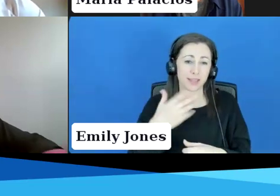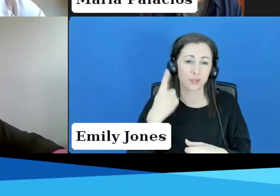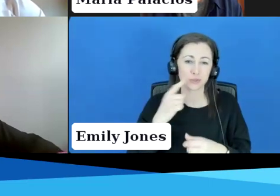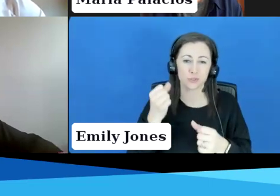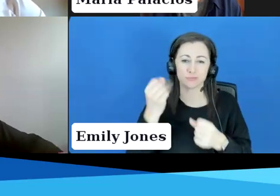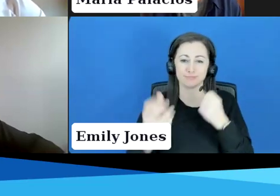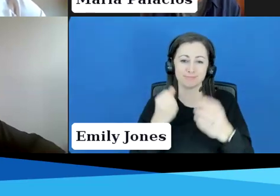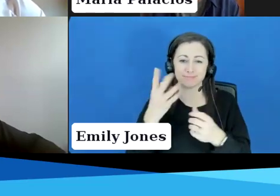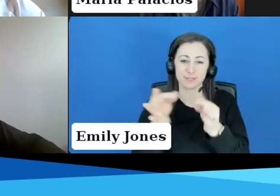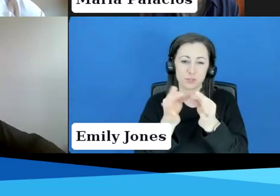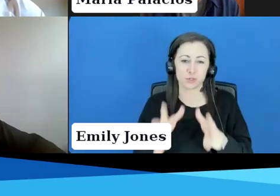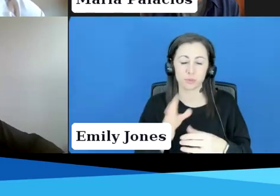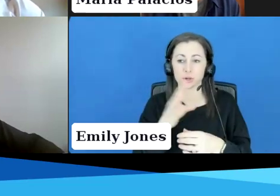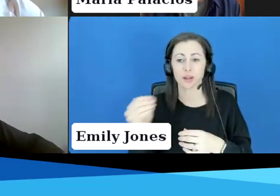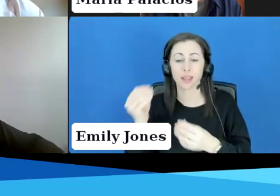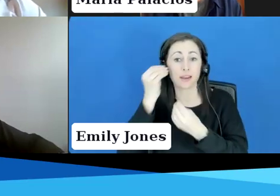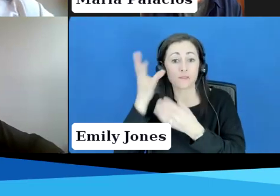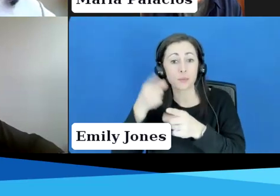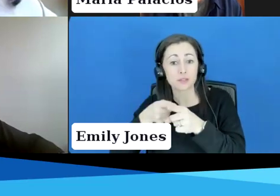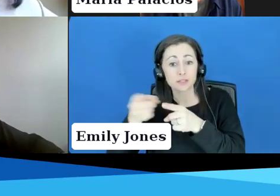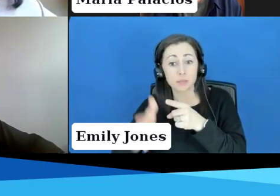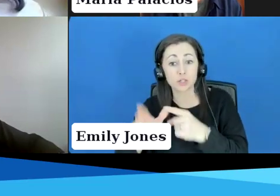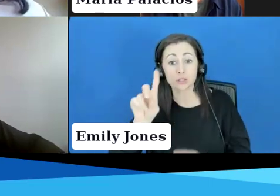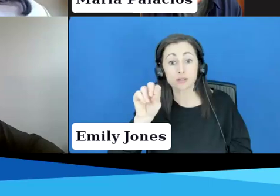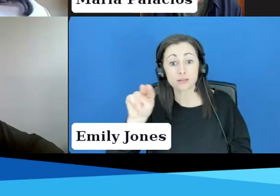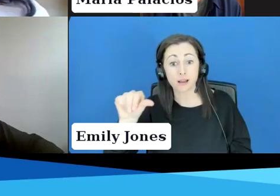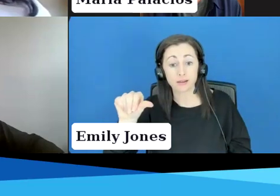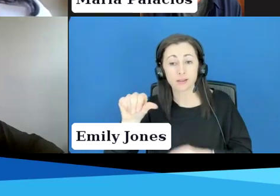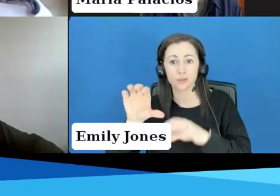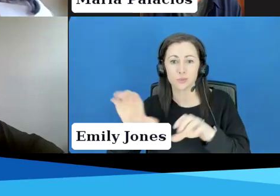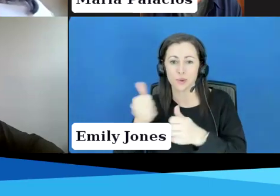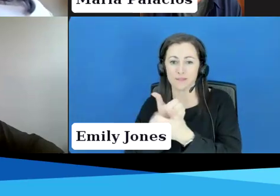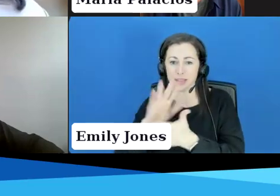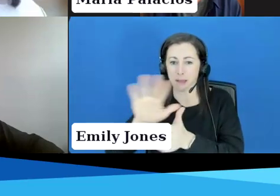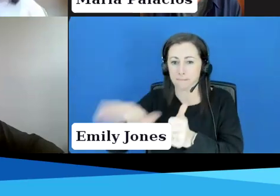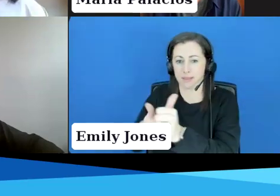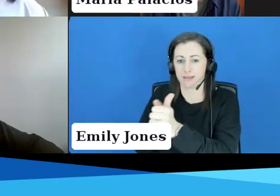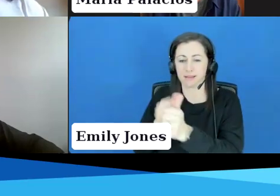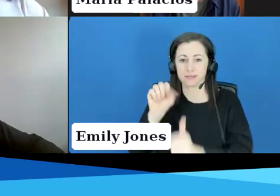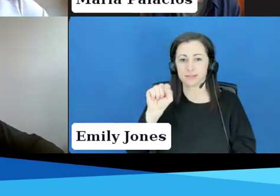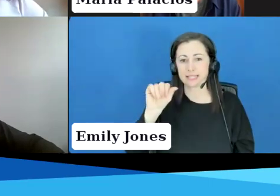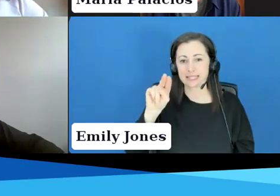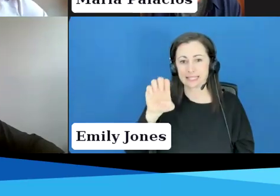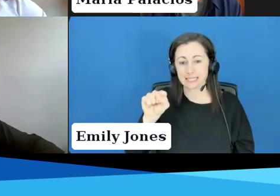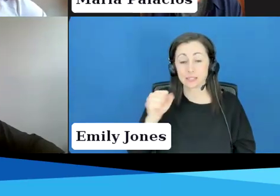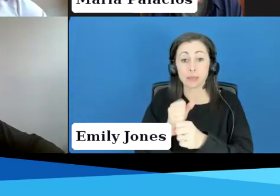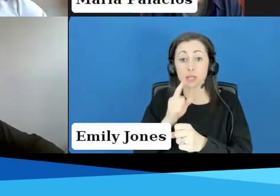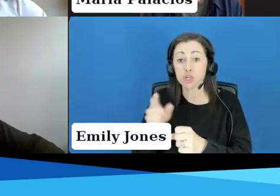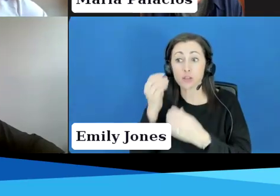and for our information specialist, Donna, who's working behind the scenes to make sure the resources and information get to all of you.